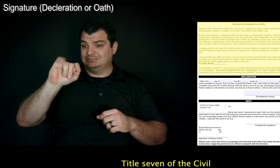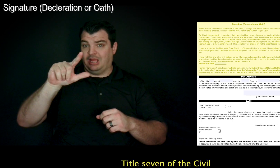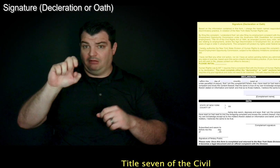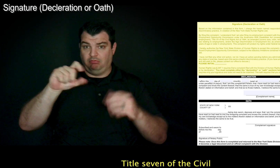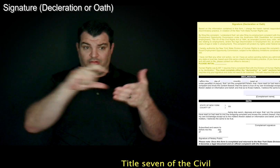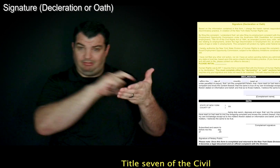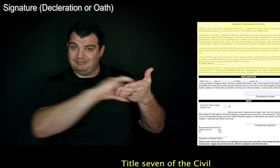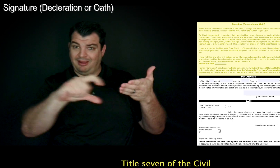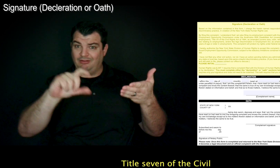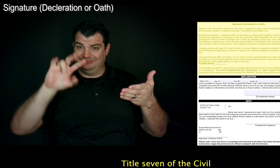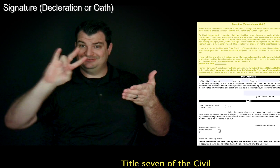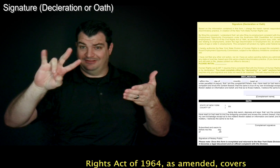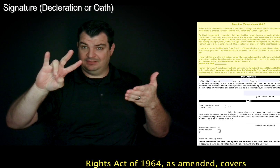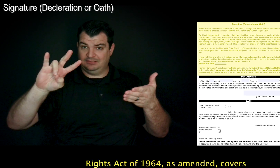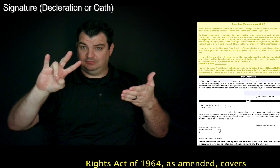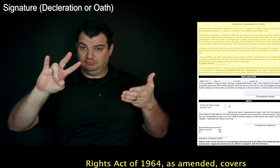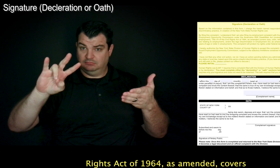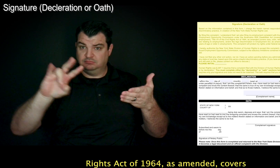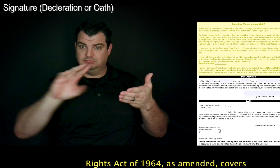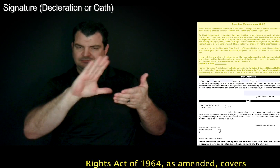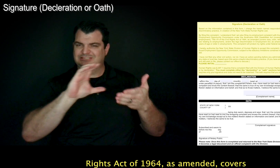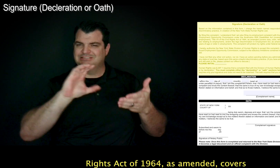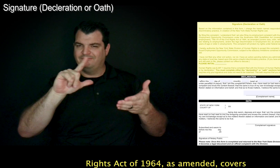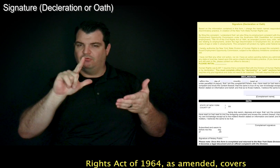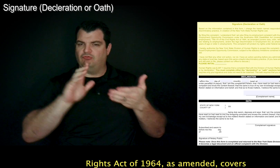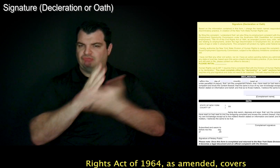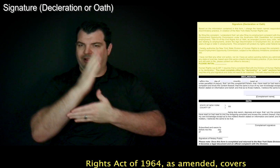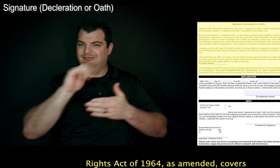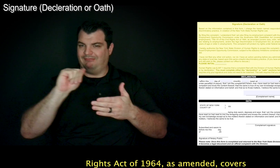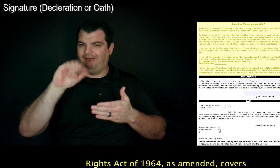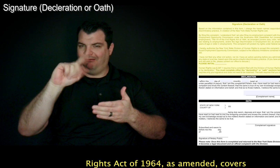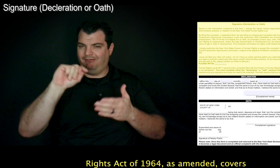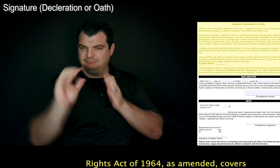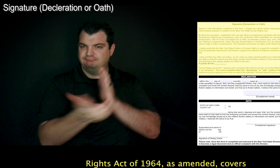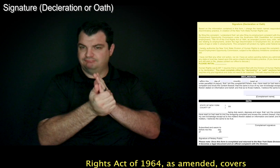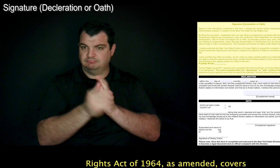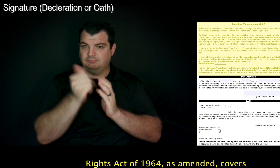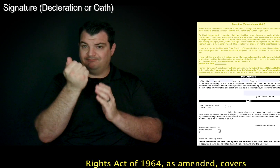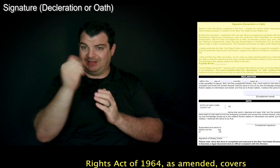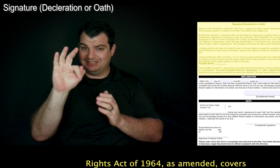Title seven of the Civil Rights Act of 1964, as amended, covers